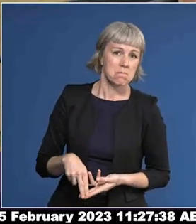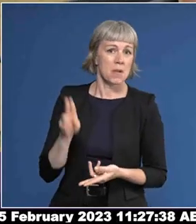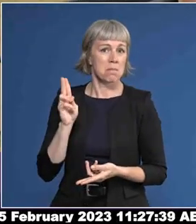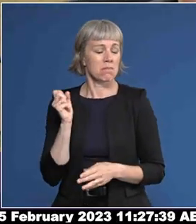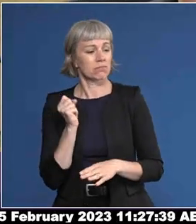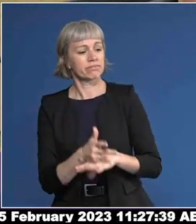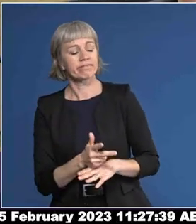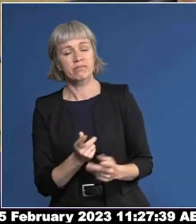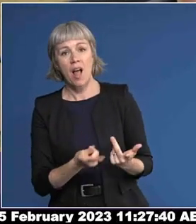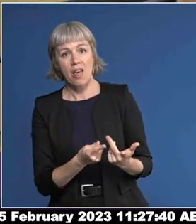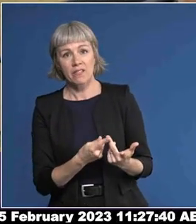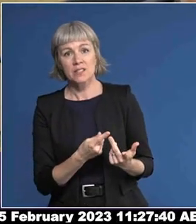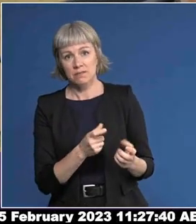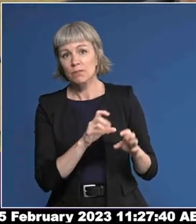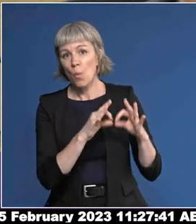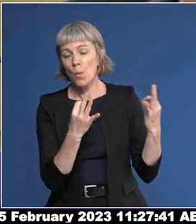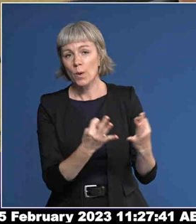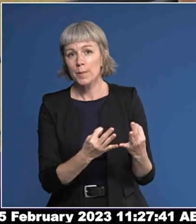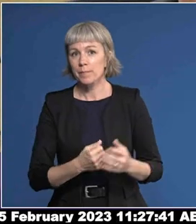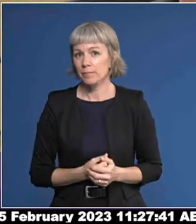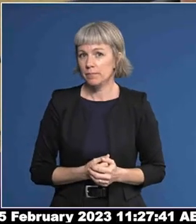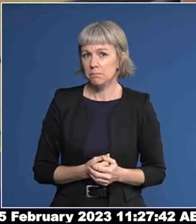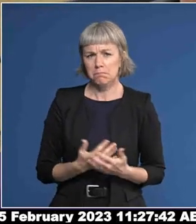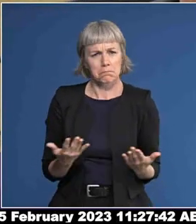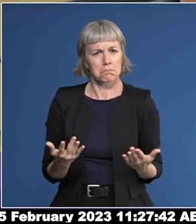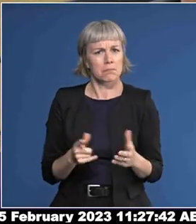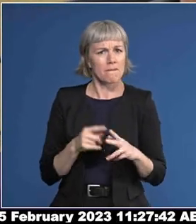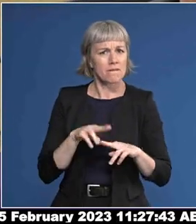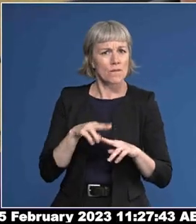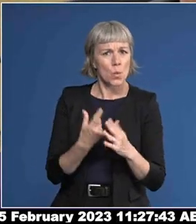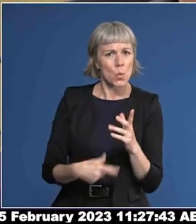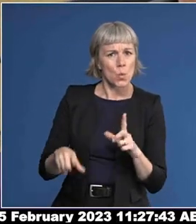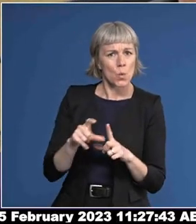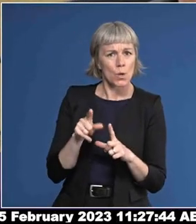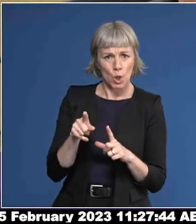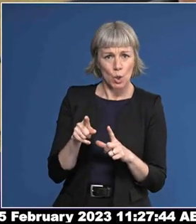Yes. MS EASTMAN: So what's - what's happening if a third - if you are losing a third of the workforce on an annual basis?